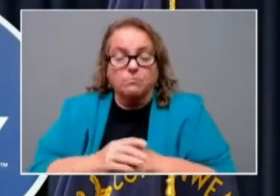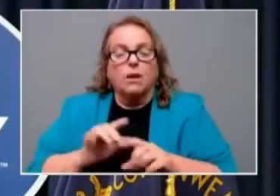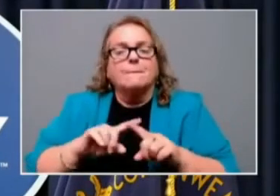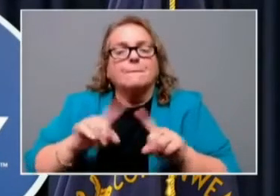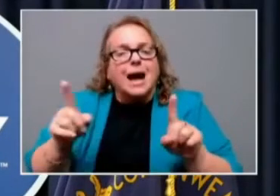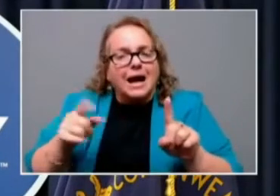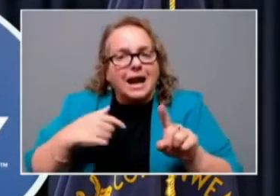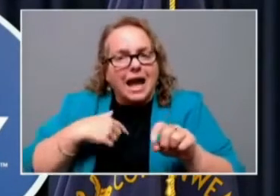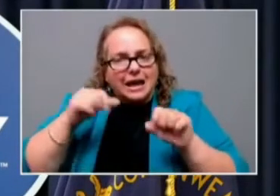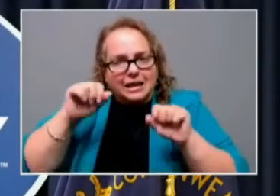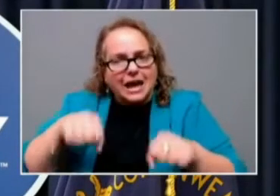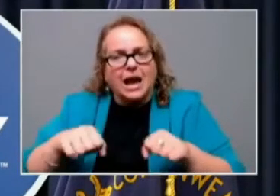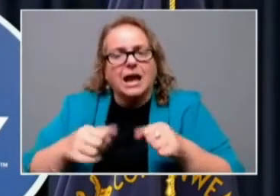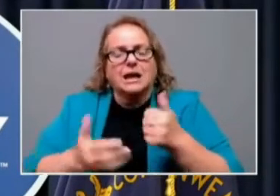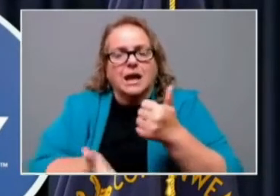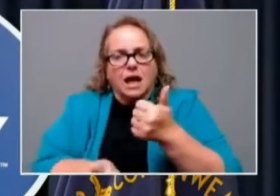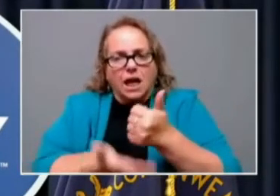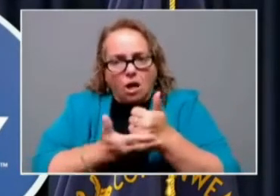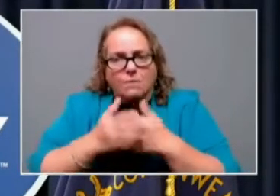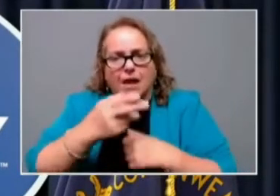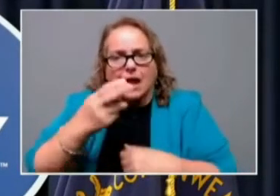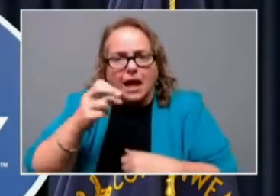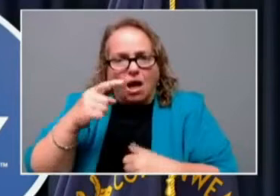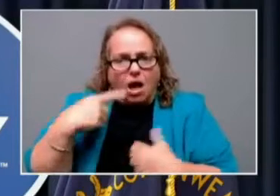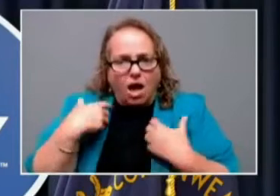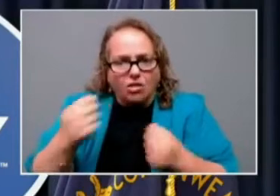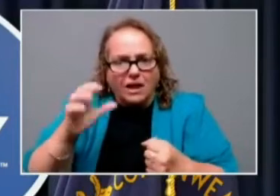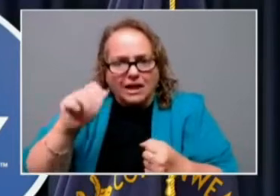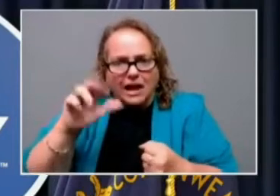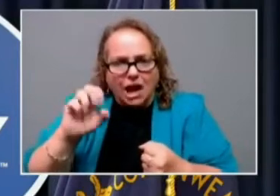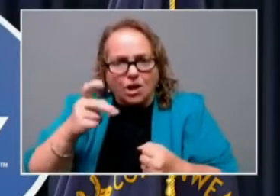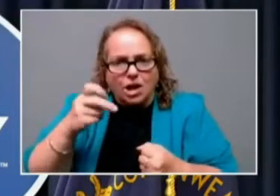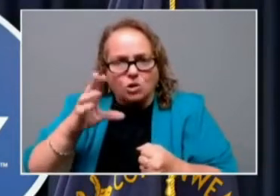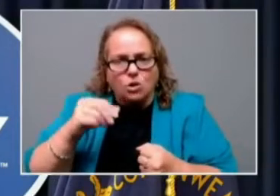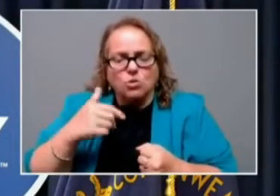healthcare heroes to have the maximum amount of capacity. Big news from last